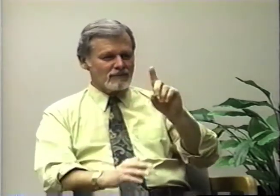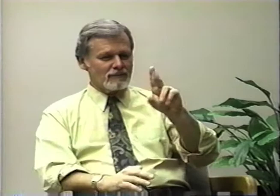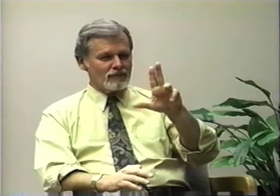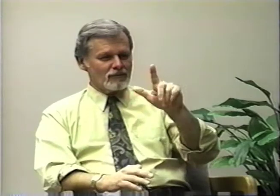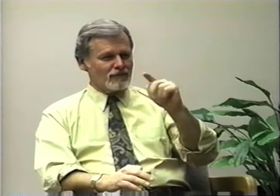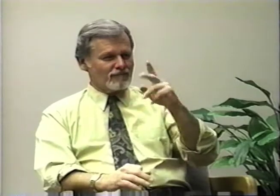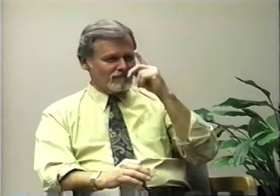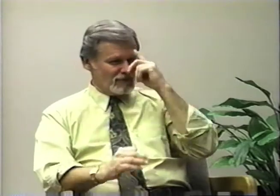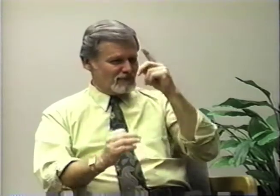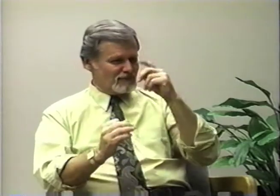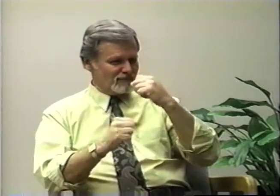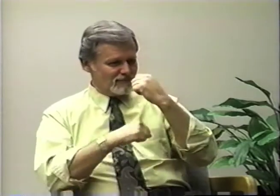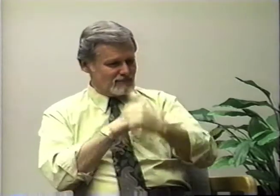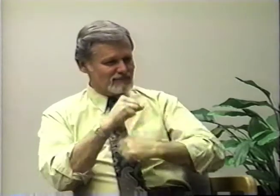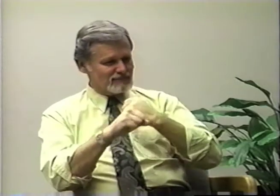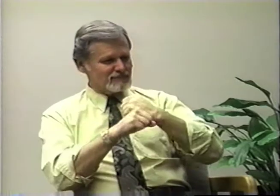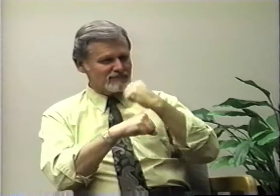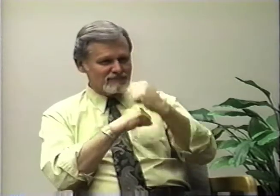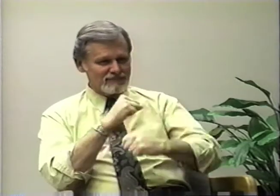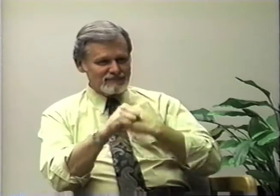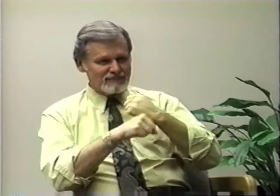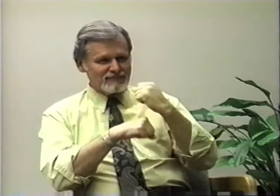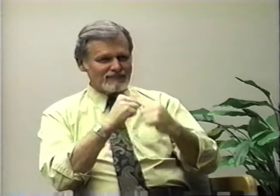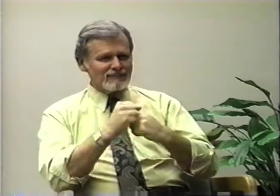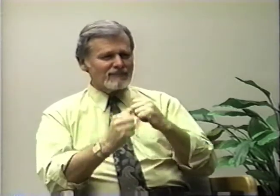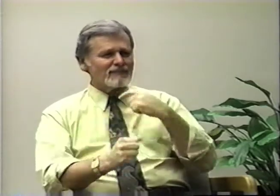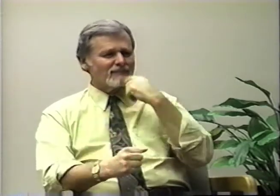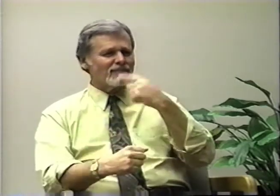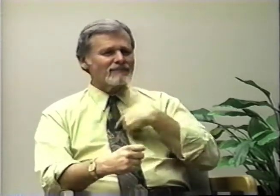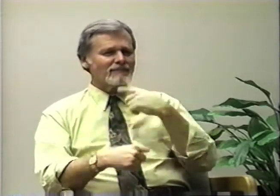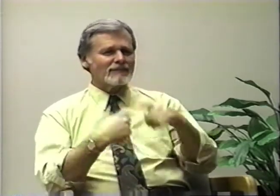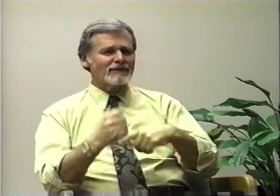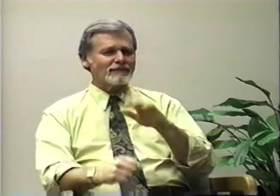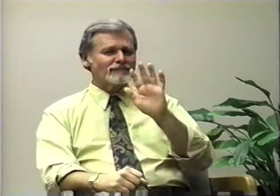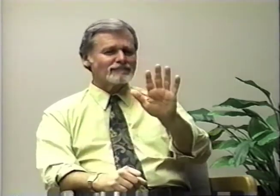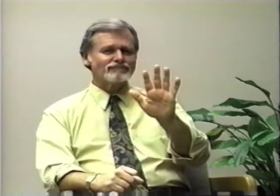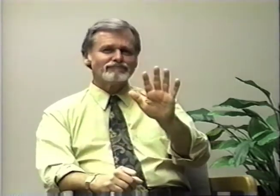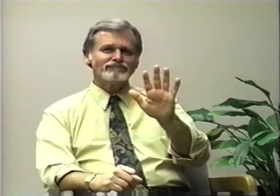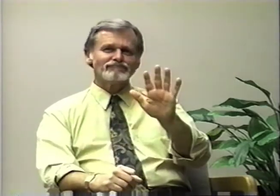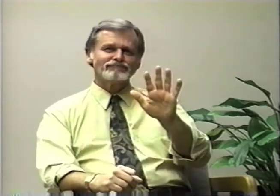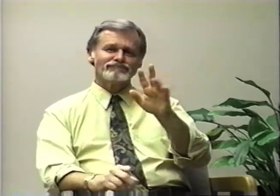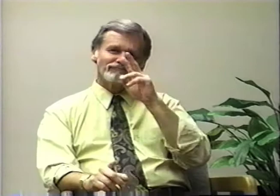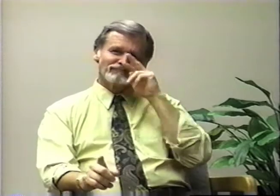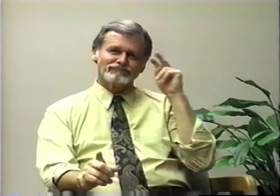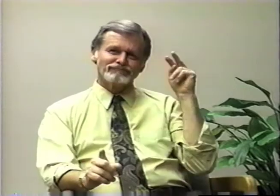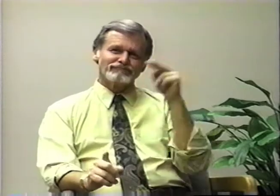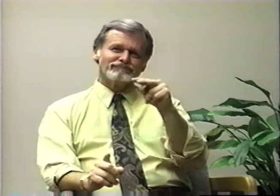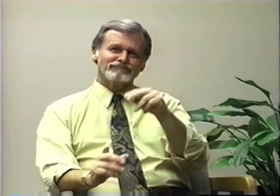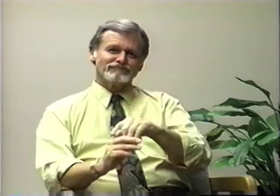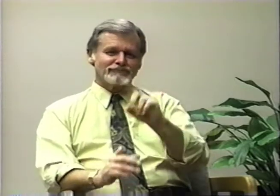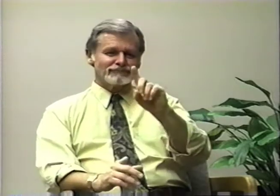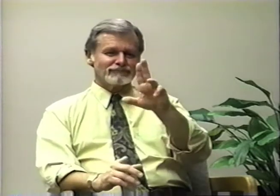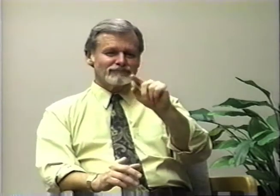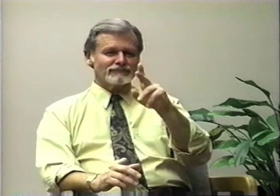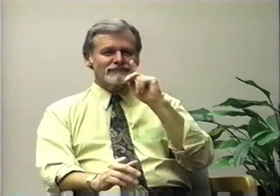in your hometown of Duluth. For years, you've managed to stay active.